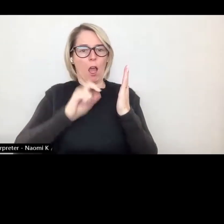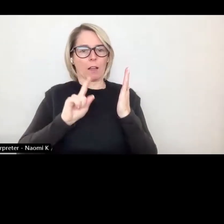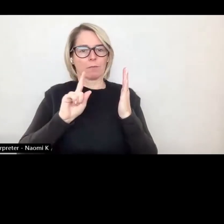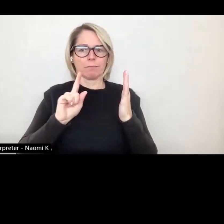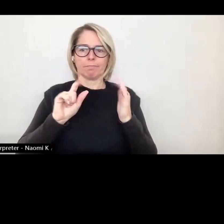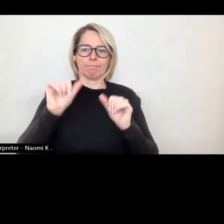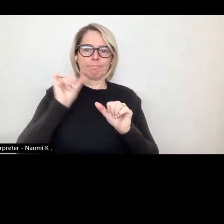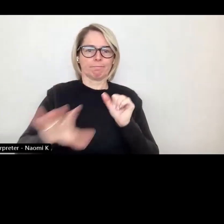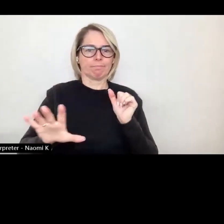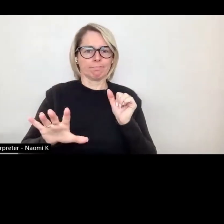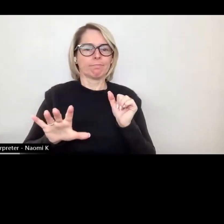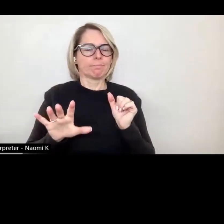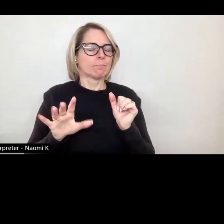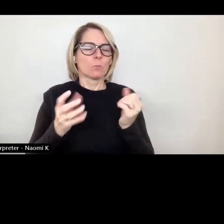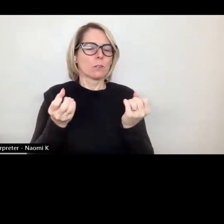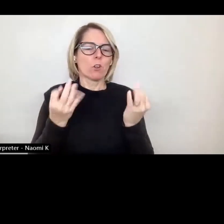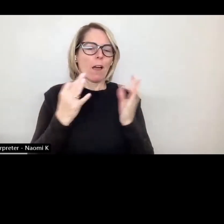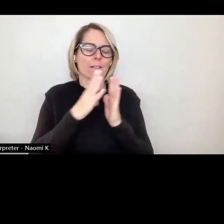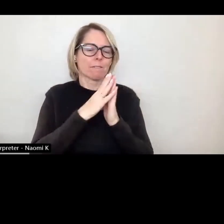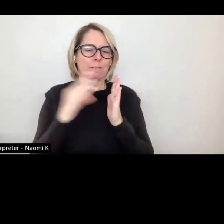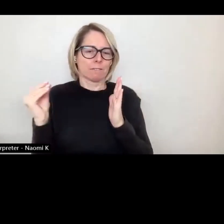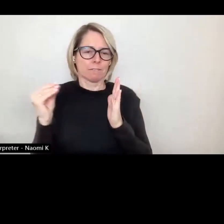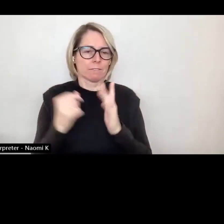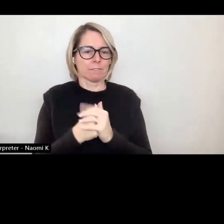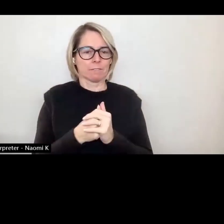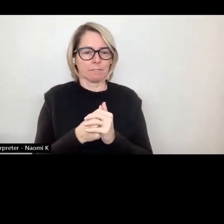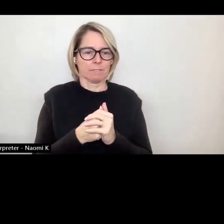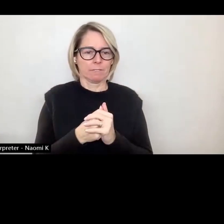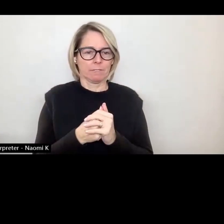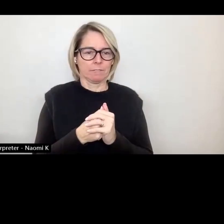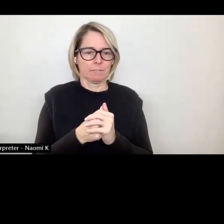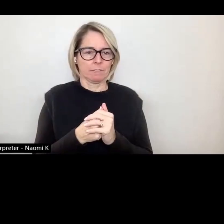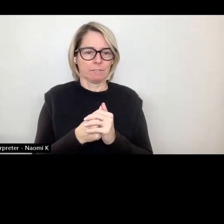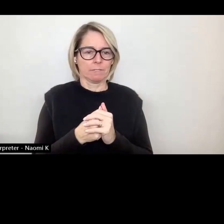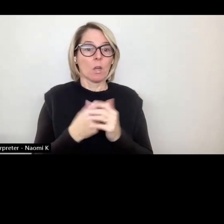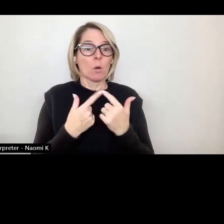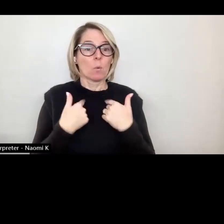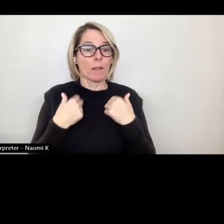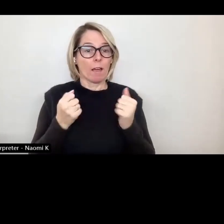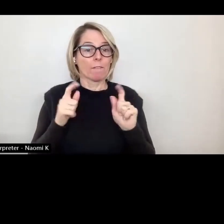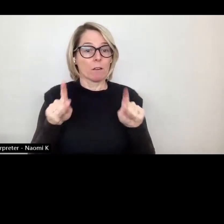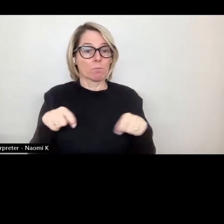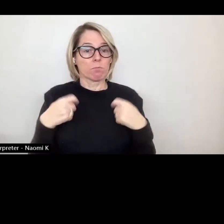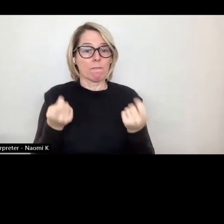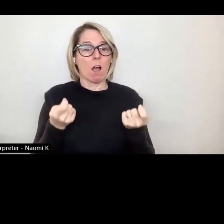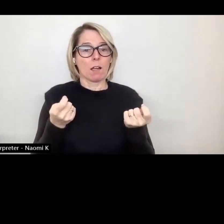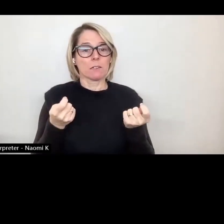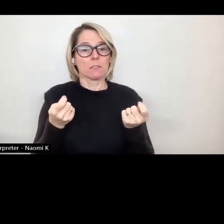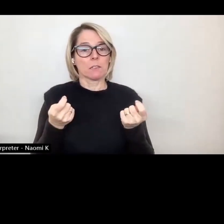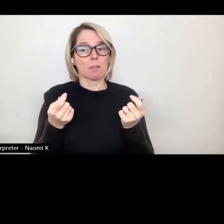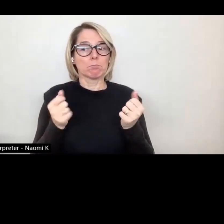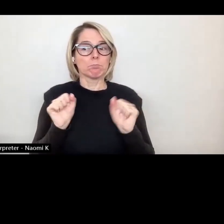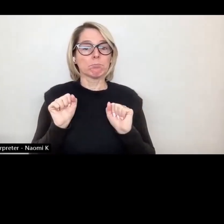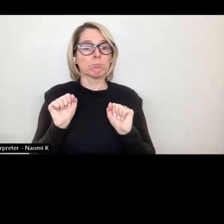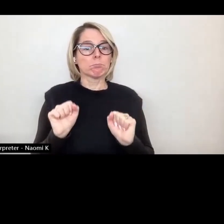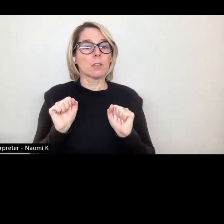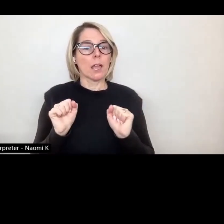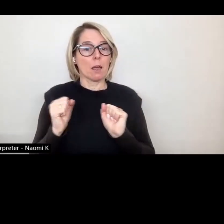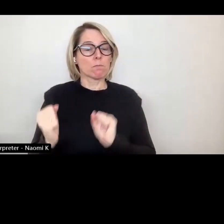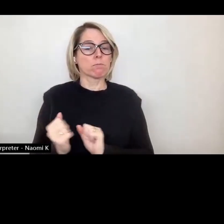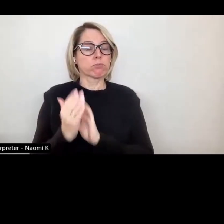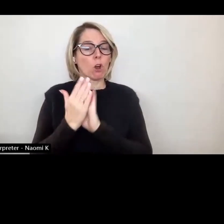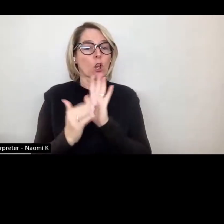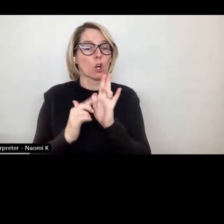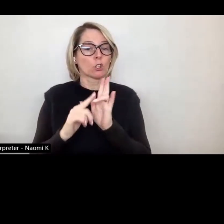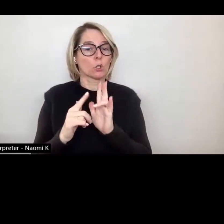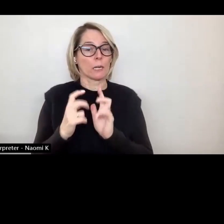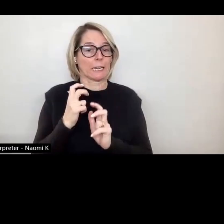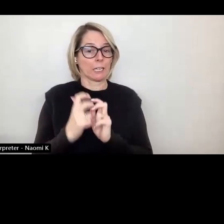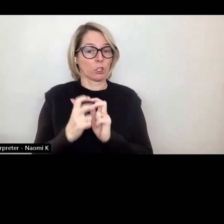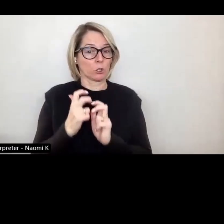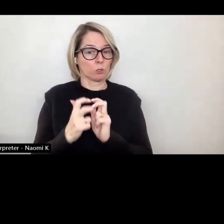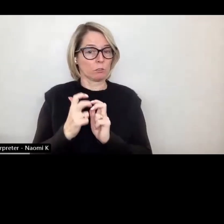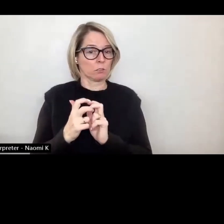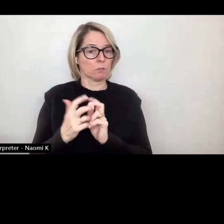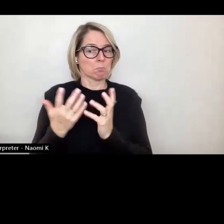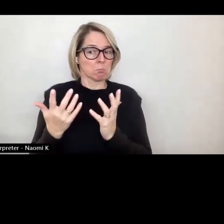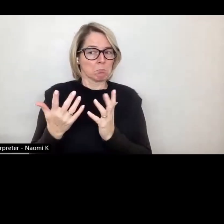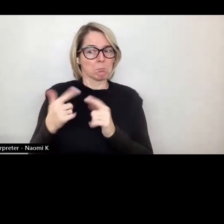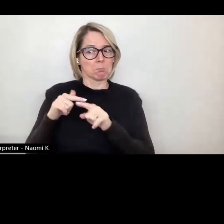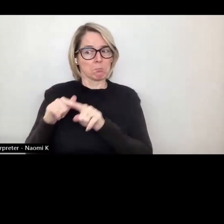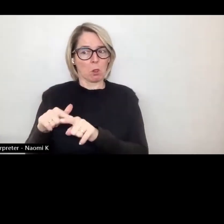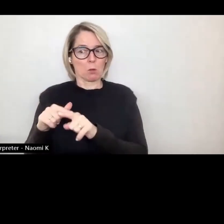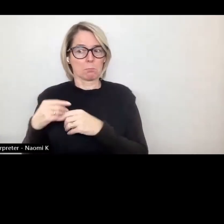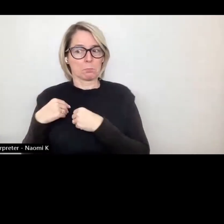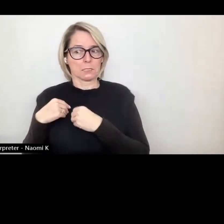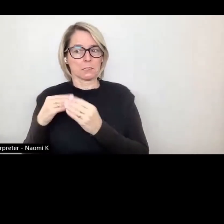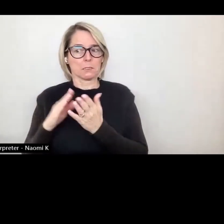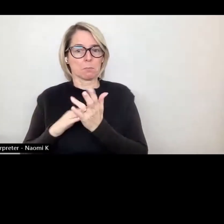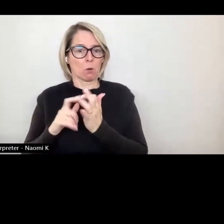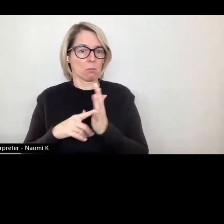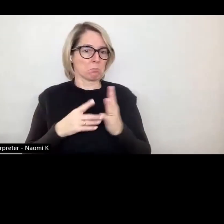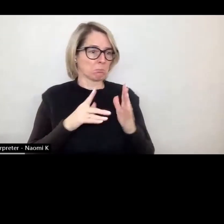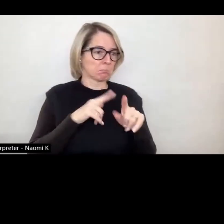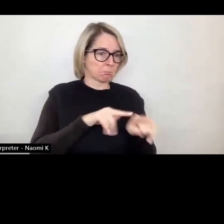We currently have providers that take different approaches to issues that have different business models and all of those business models work quite well.